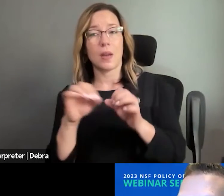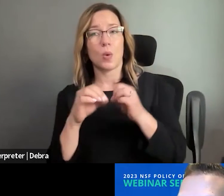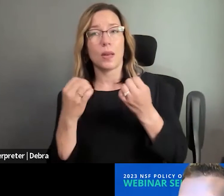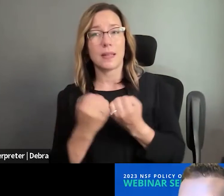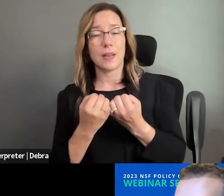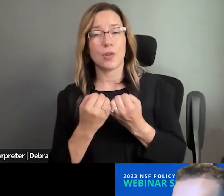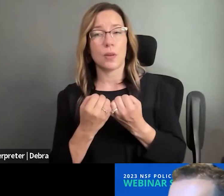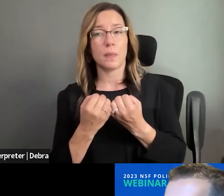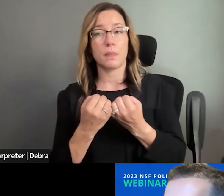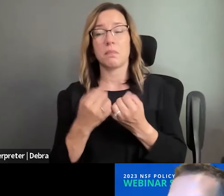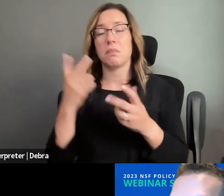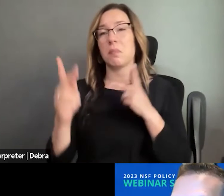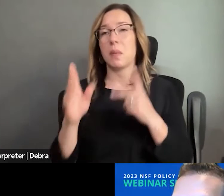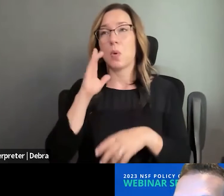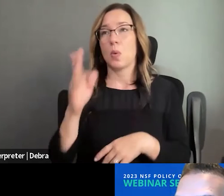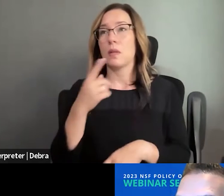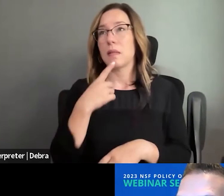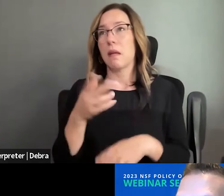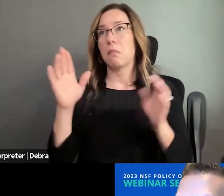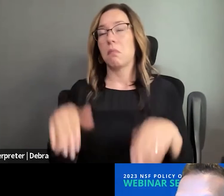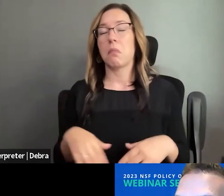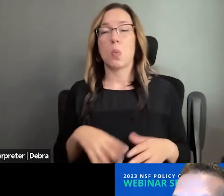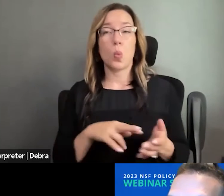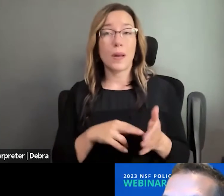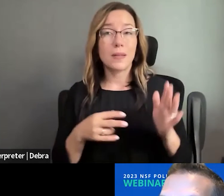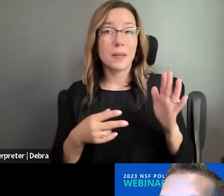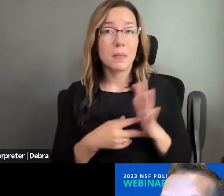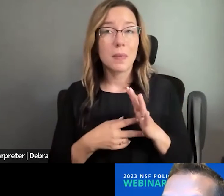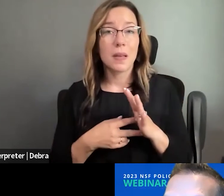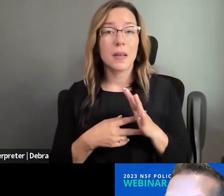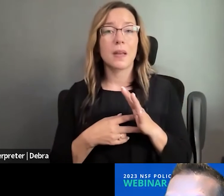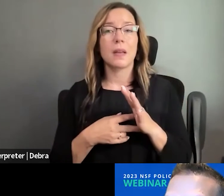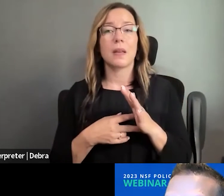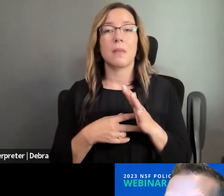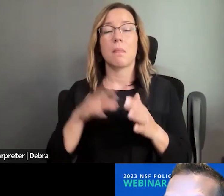Folks say, what does it mean by an organization?